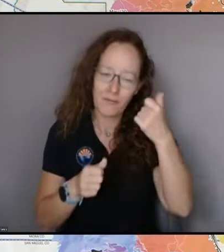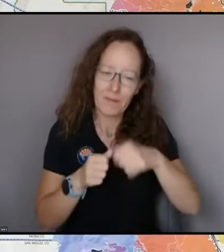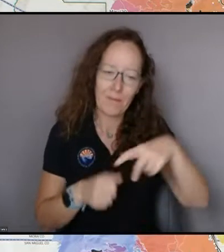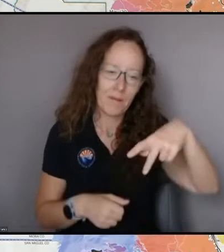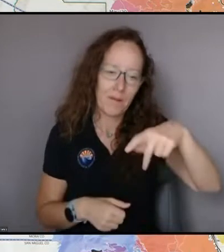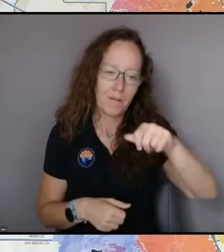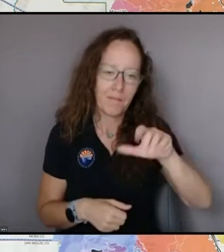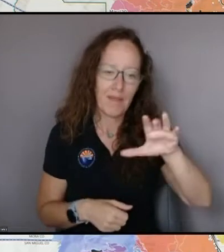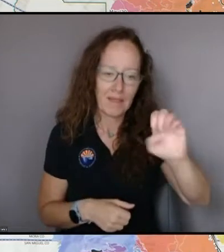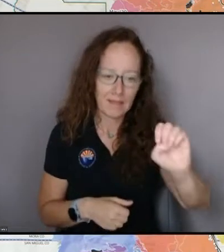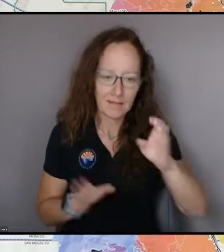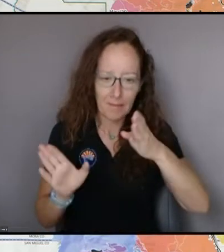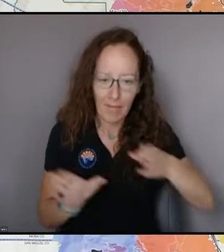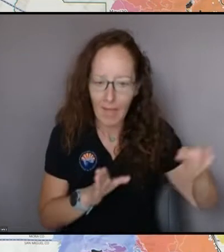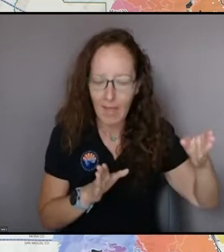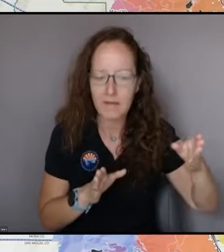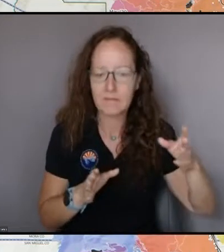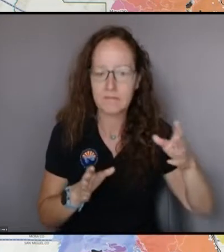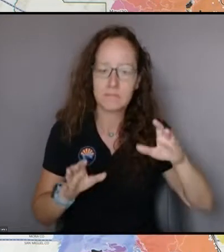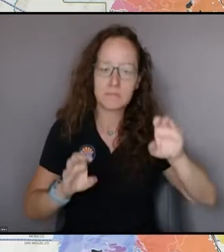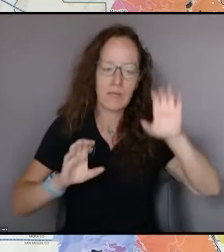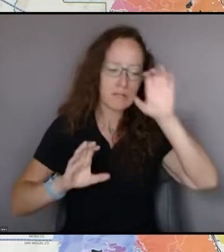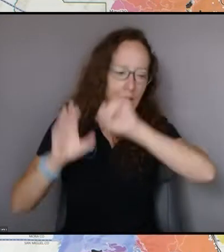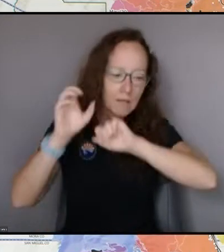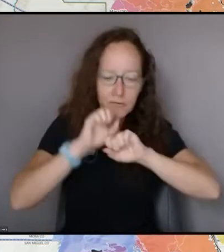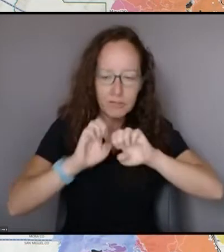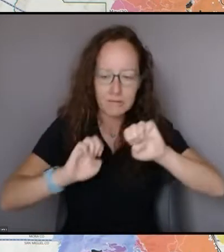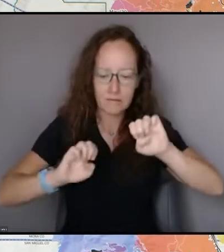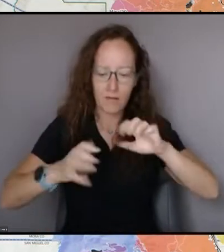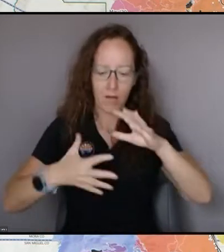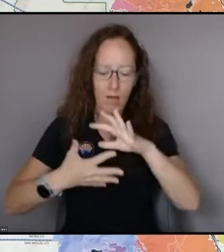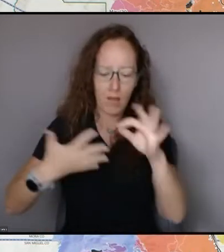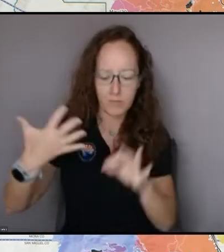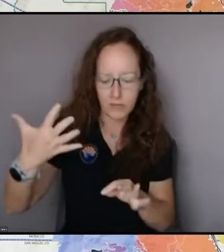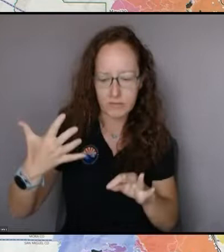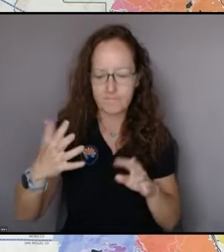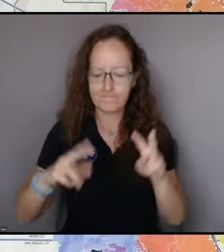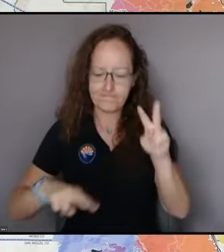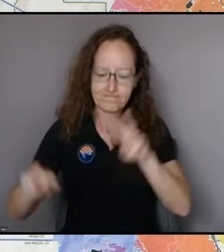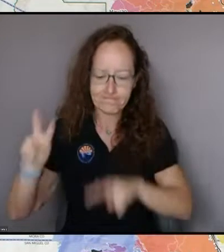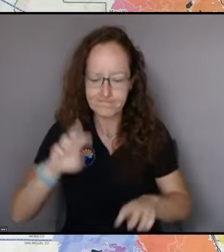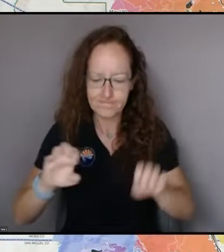plan. And the reason that we do that is that our brains-- This